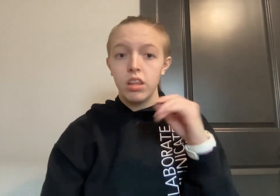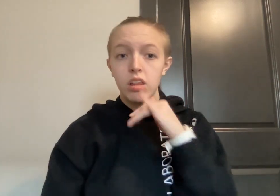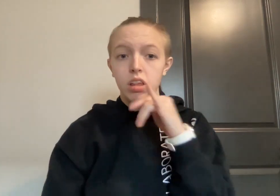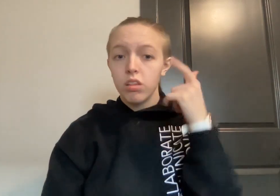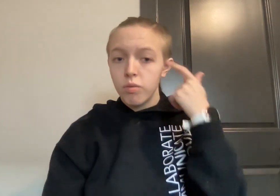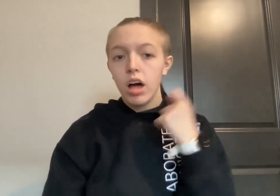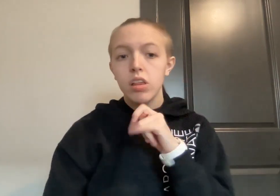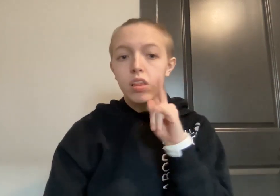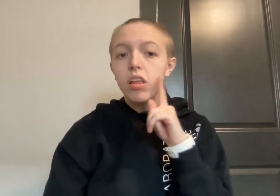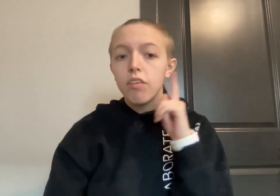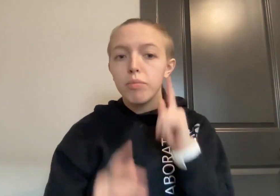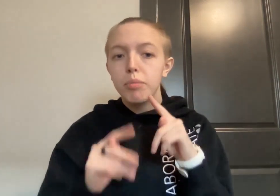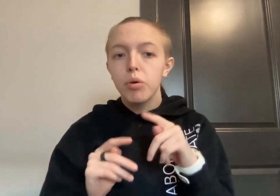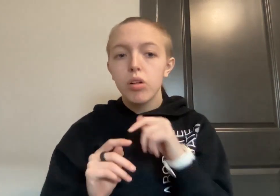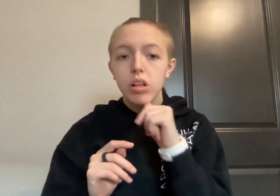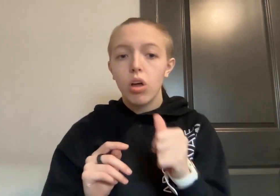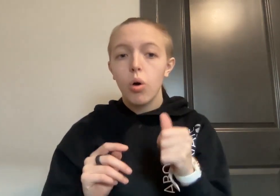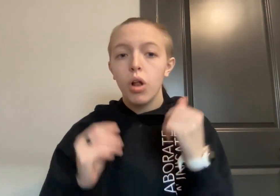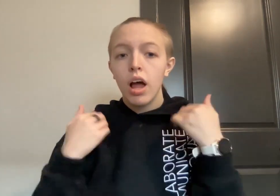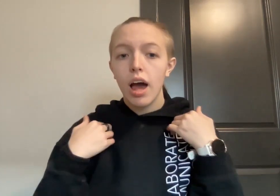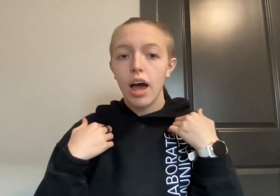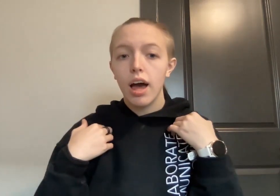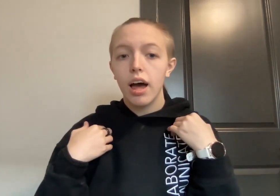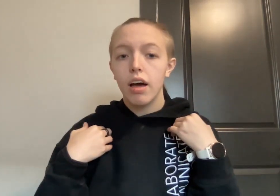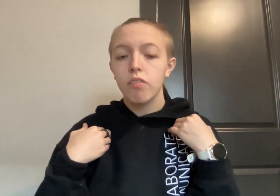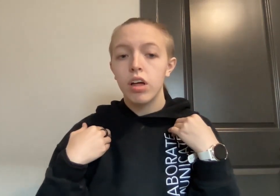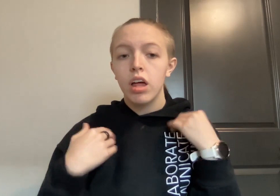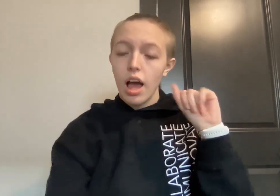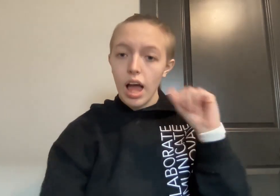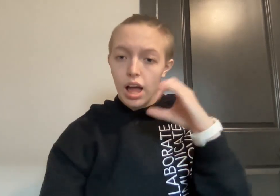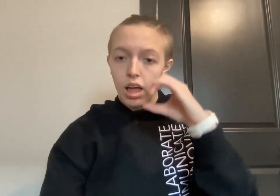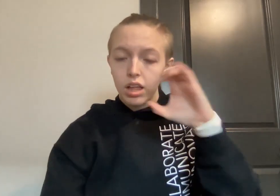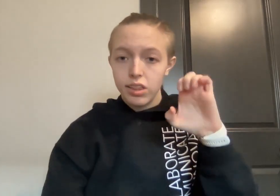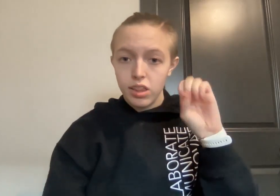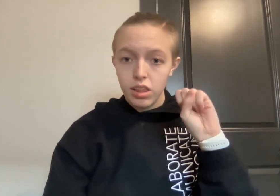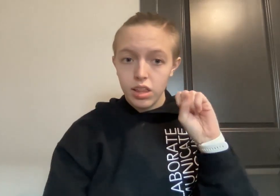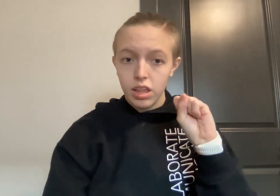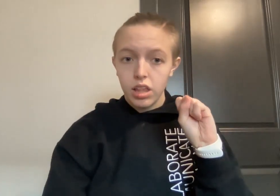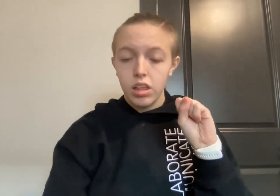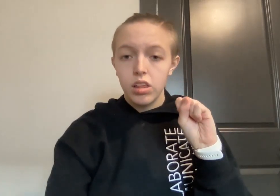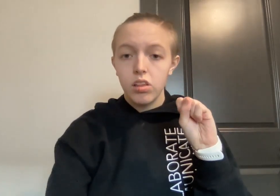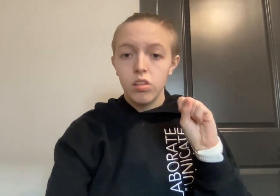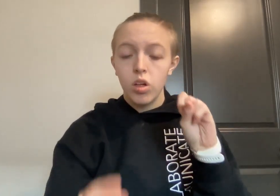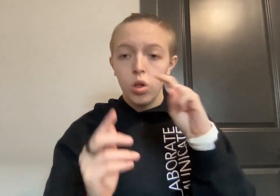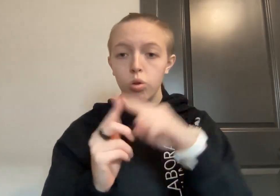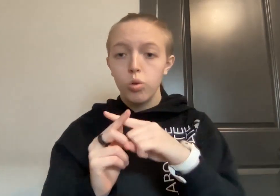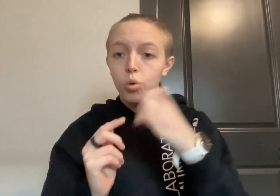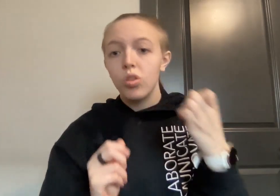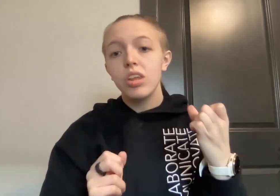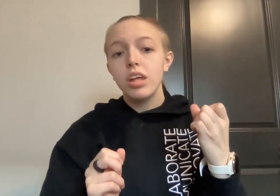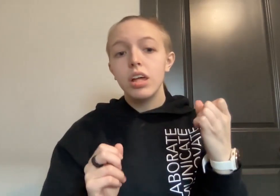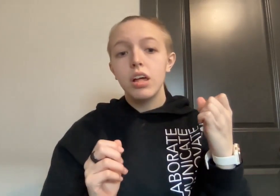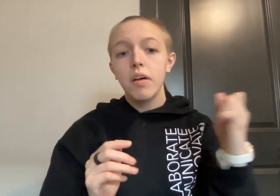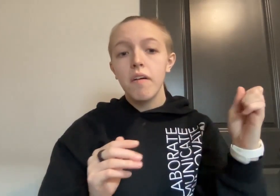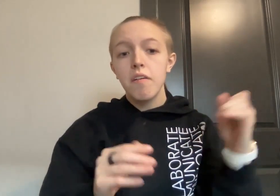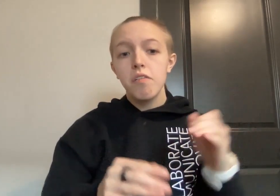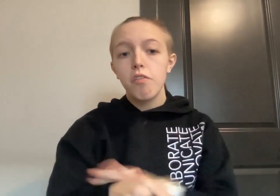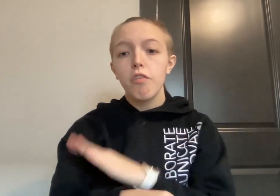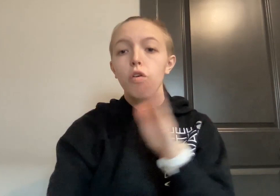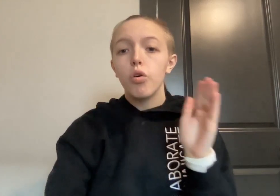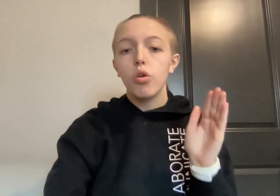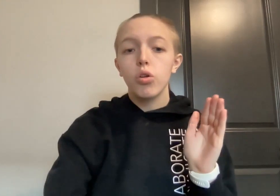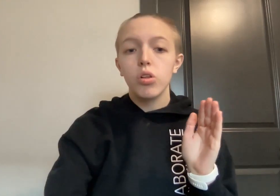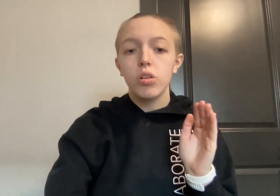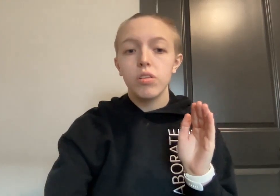this is because deaf people don't have access to the full